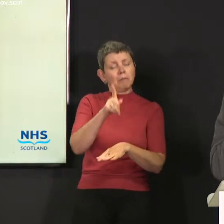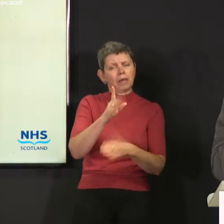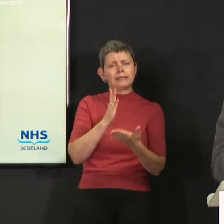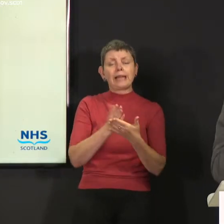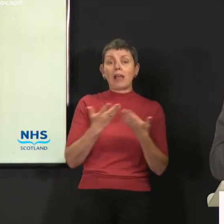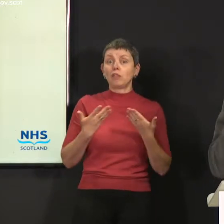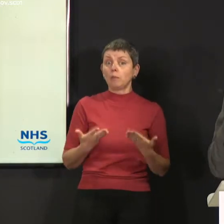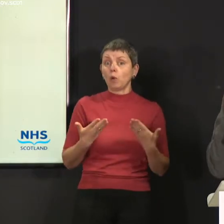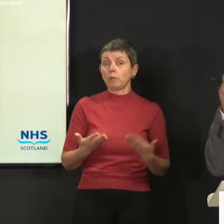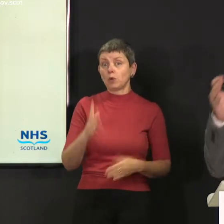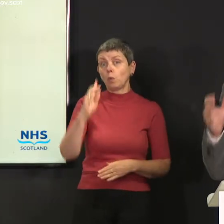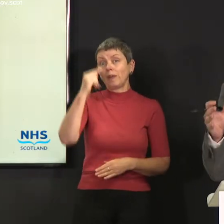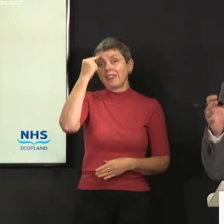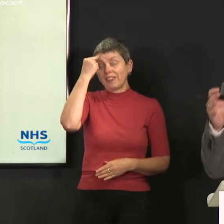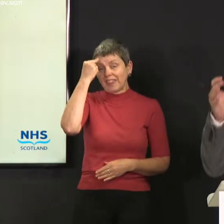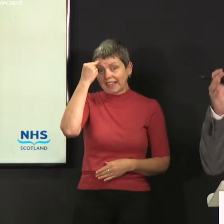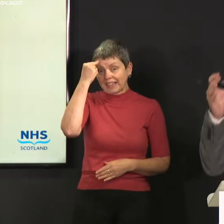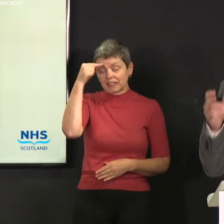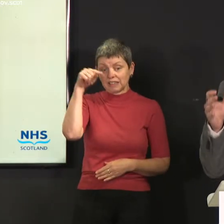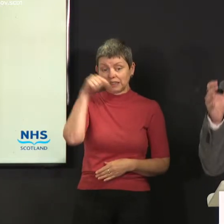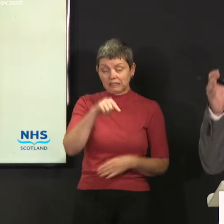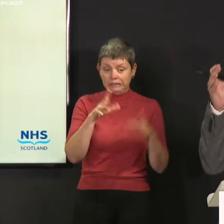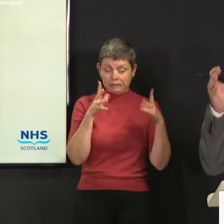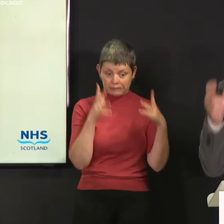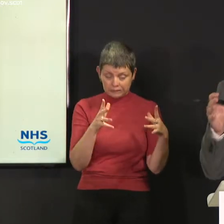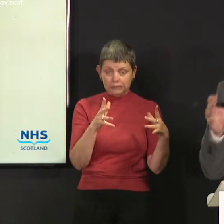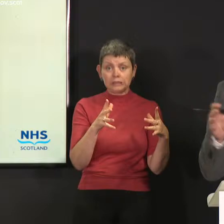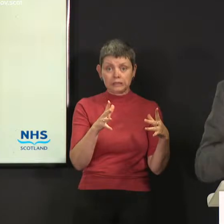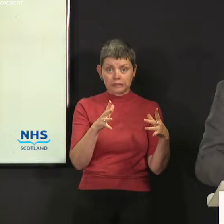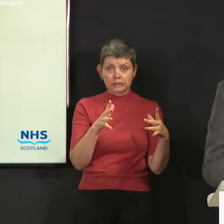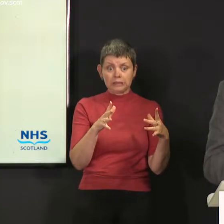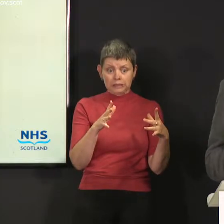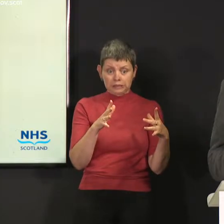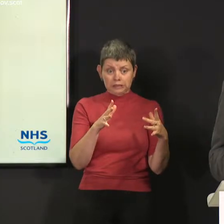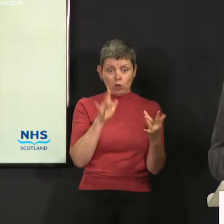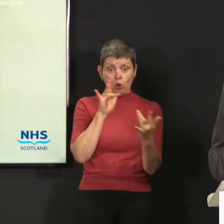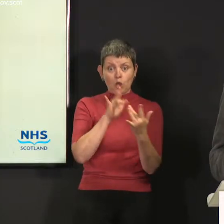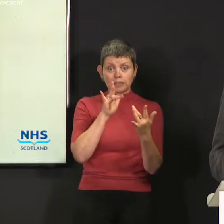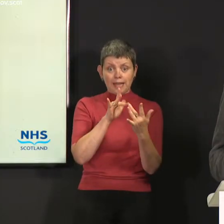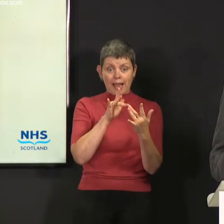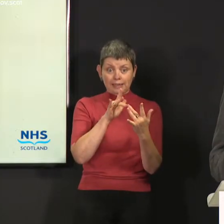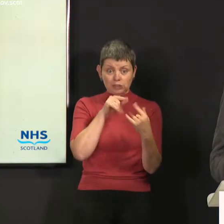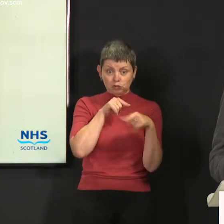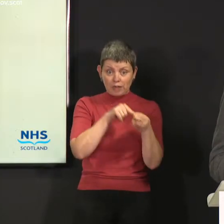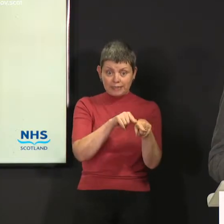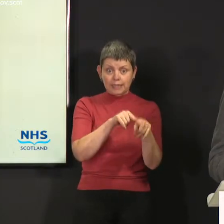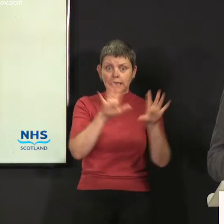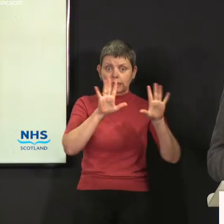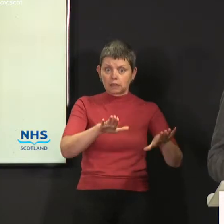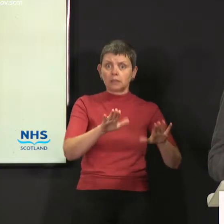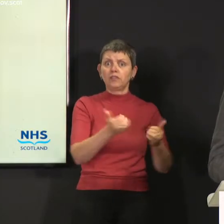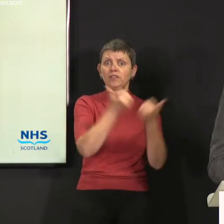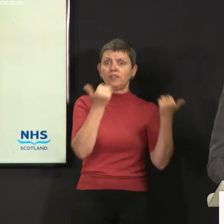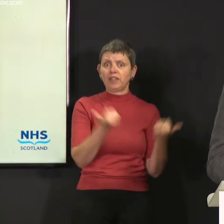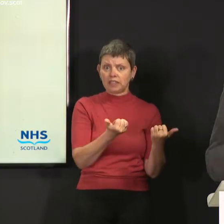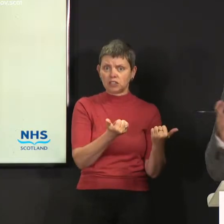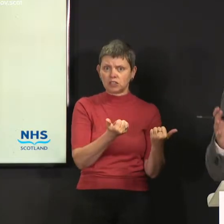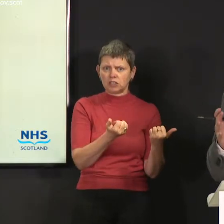believe that is the end of the contact tracing but we can never be absolutely sure it's not an exact science we've